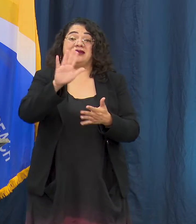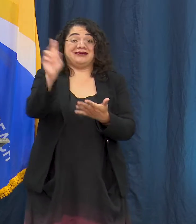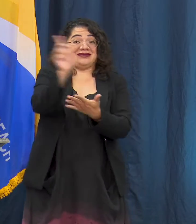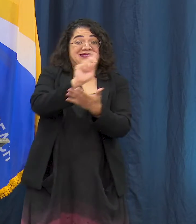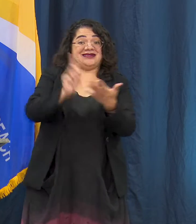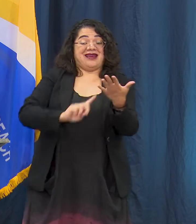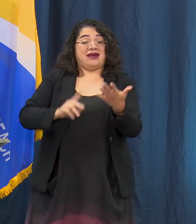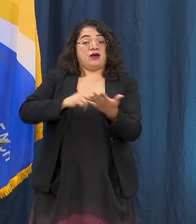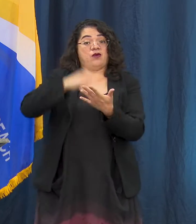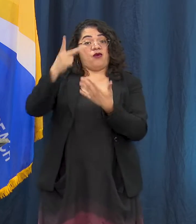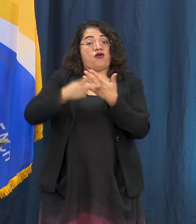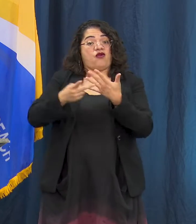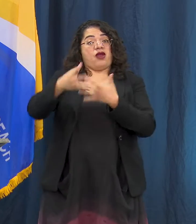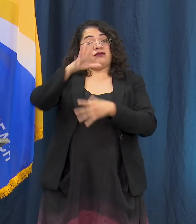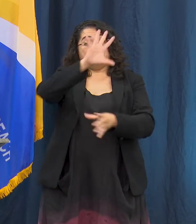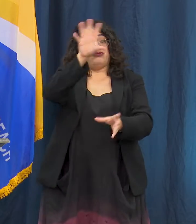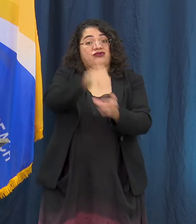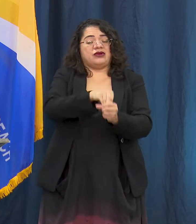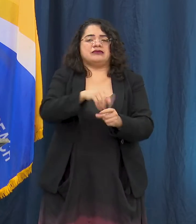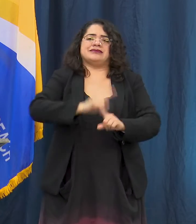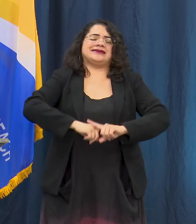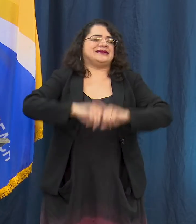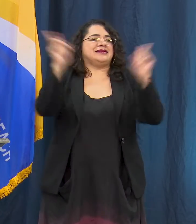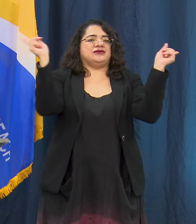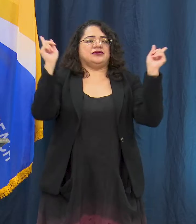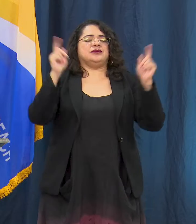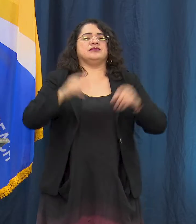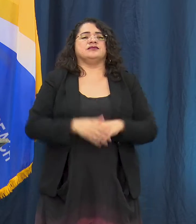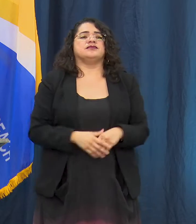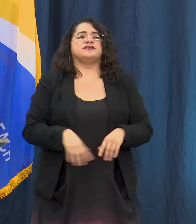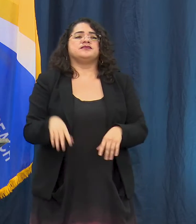All right Kelly this is the last question from Facebook live from some of